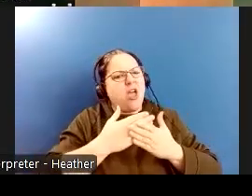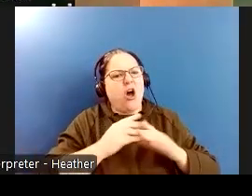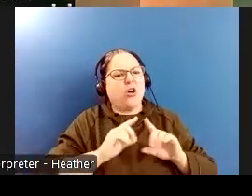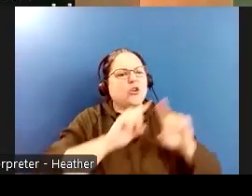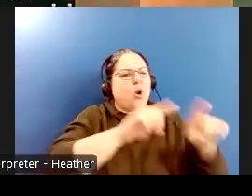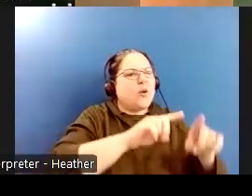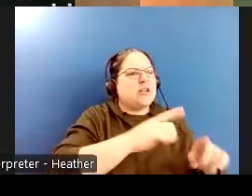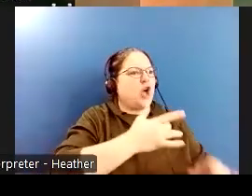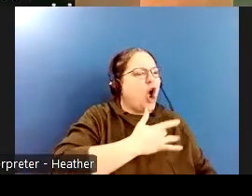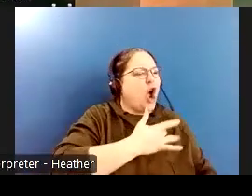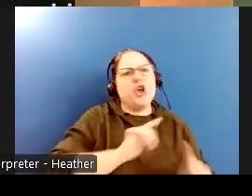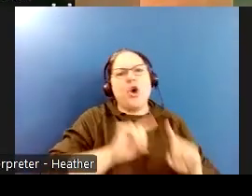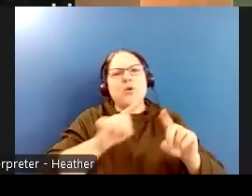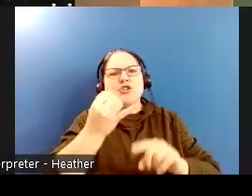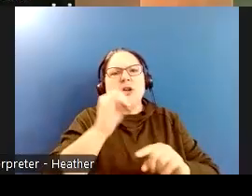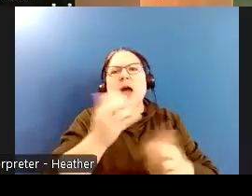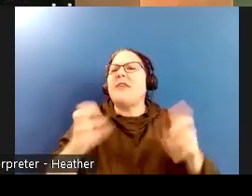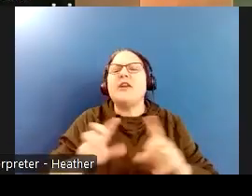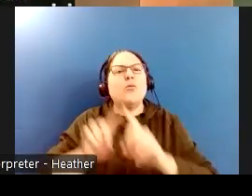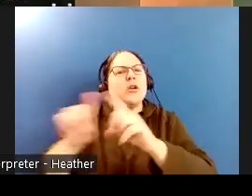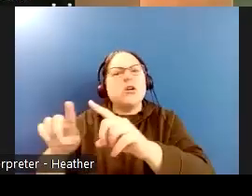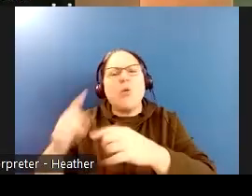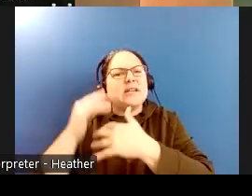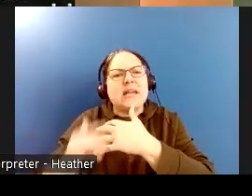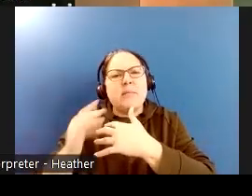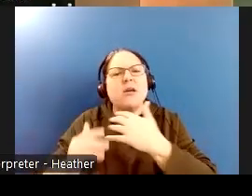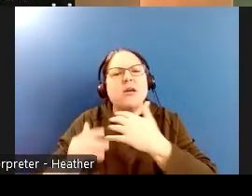None of them want to go into he don't understand it. We have all these wonderful uh treatments